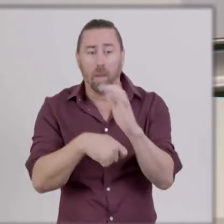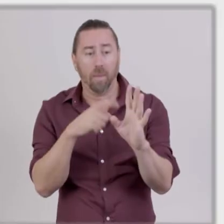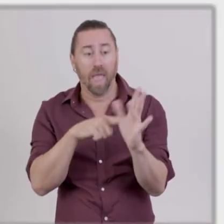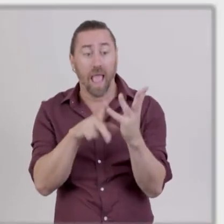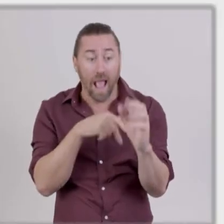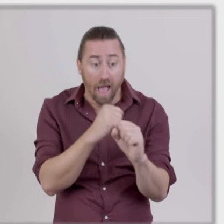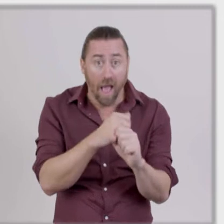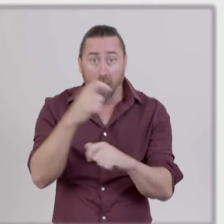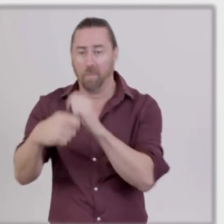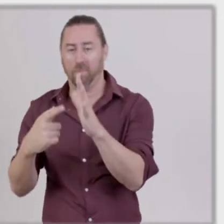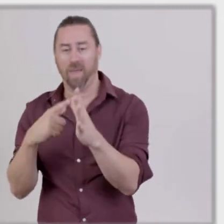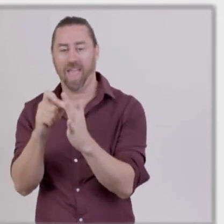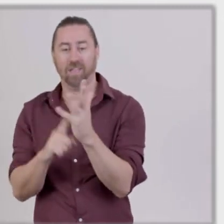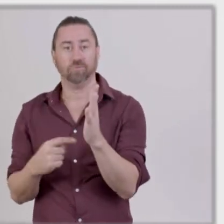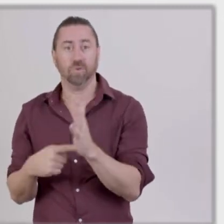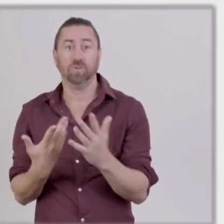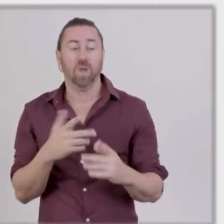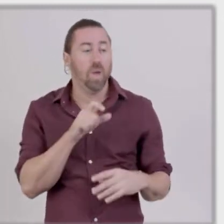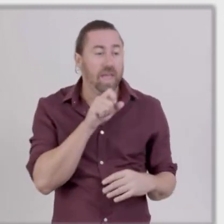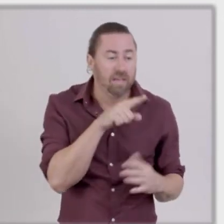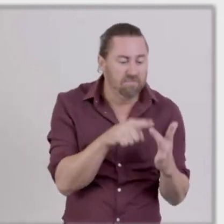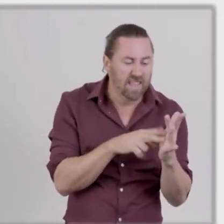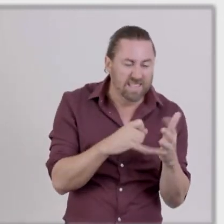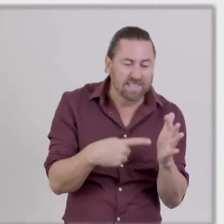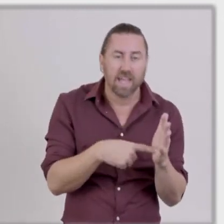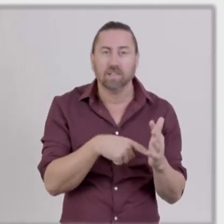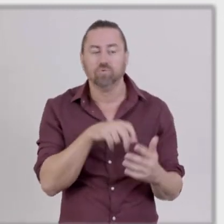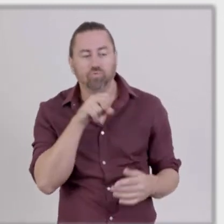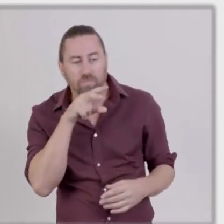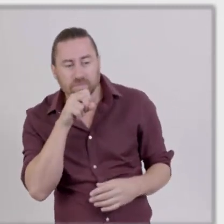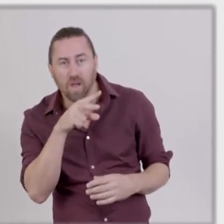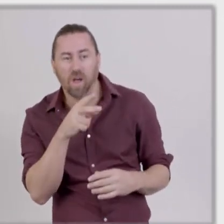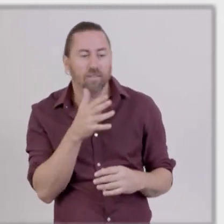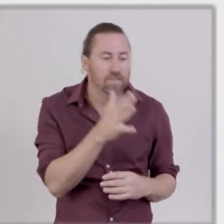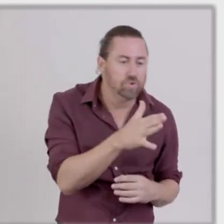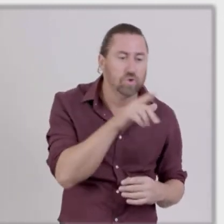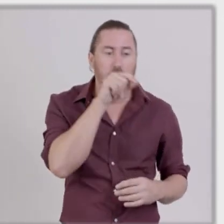For example, insects, reptiles, fish, and birds have an egg stage in their development.